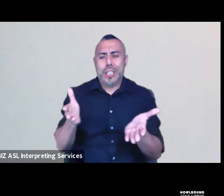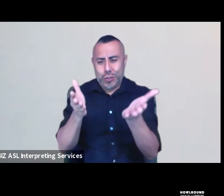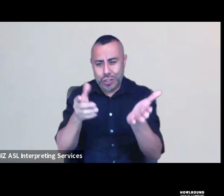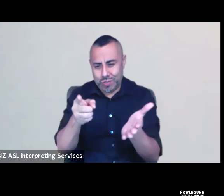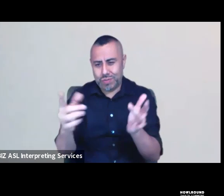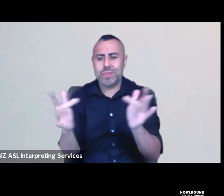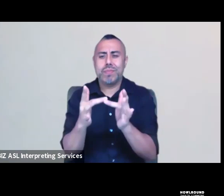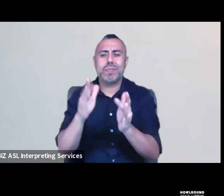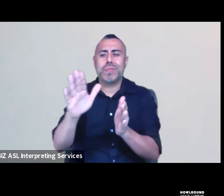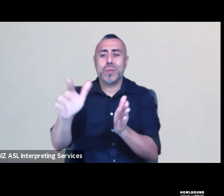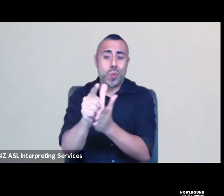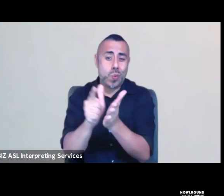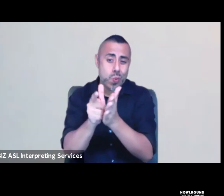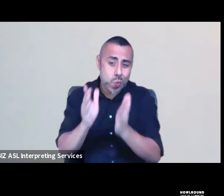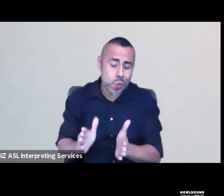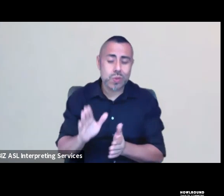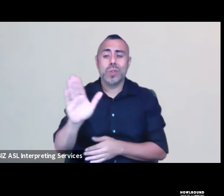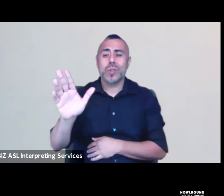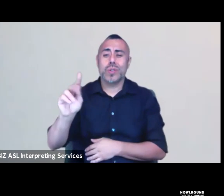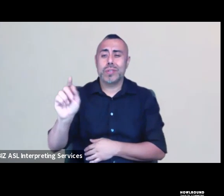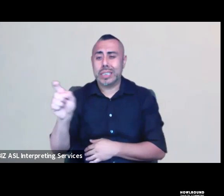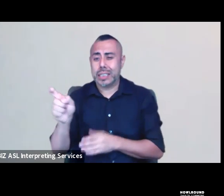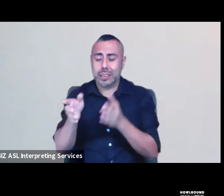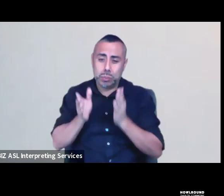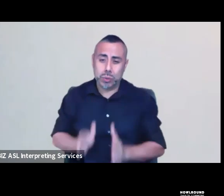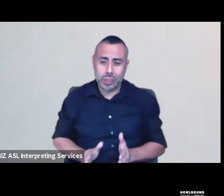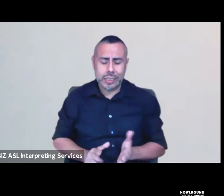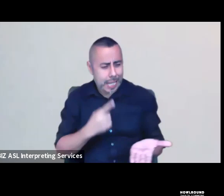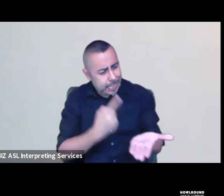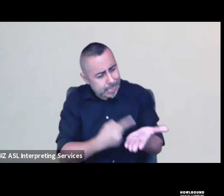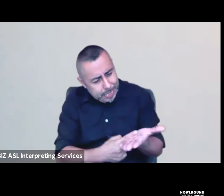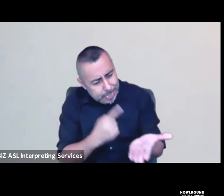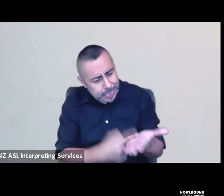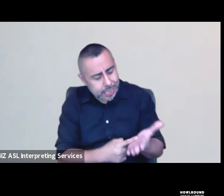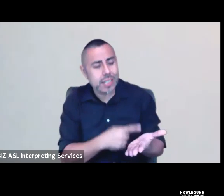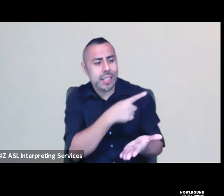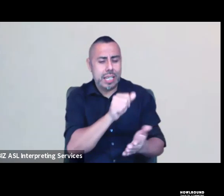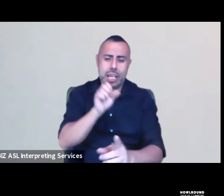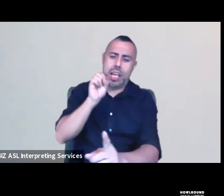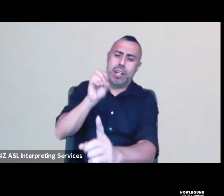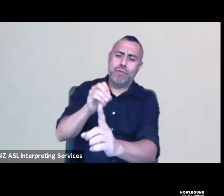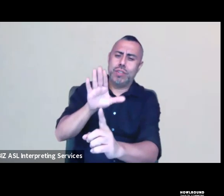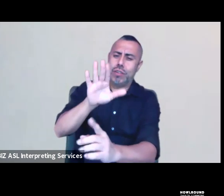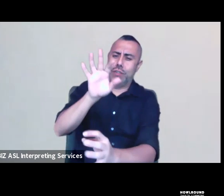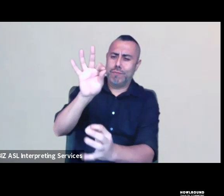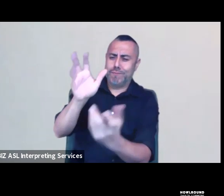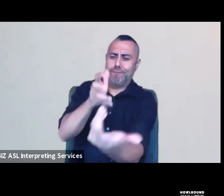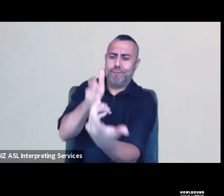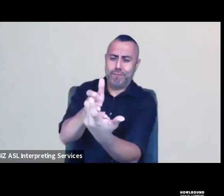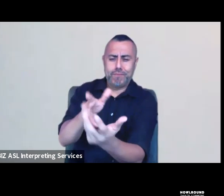They can give you that individualized advice. And if you don't have access to those types of services,